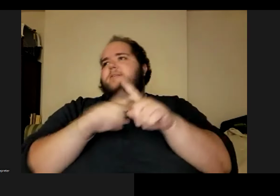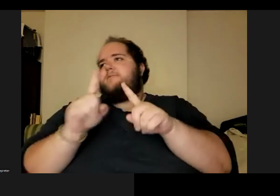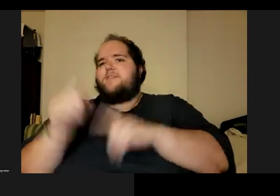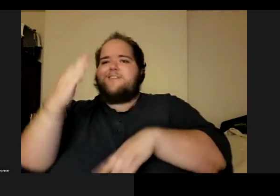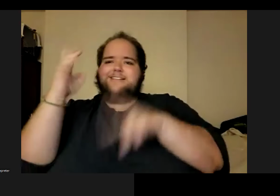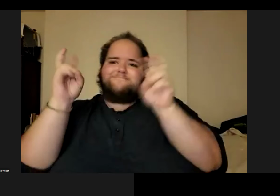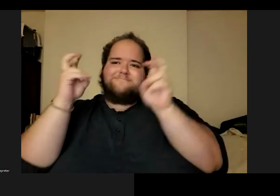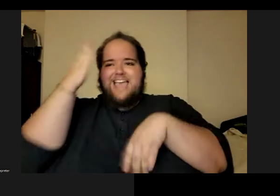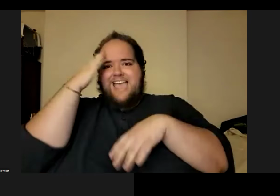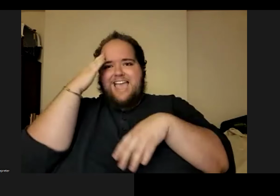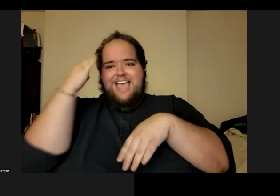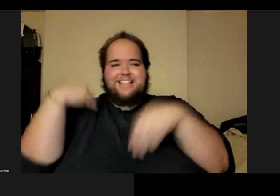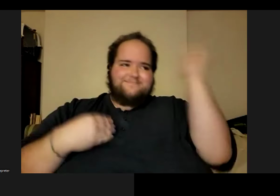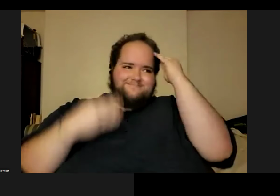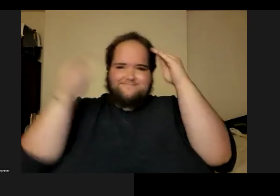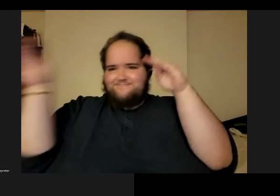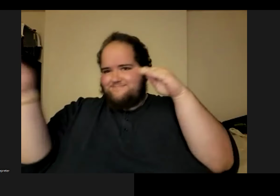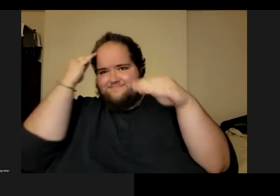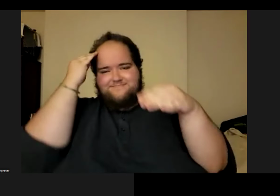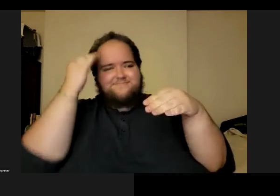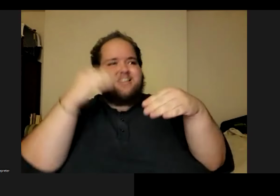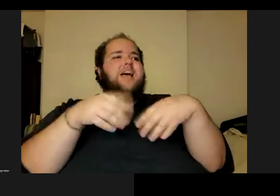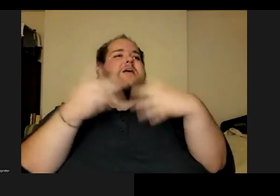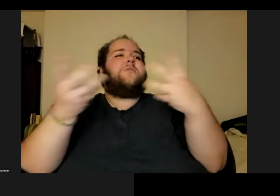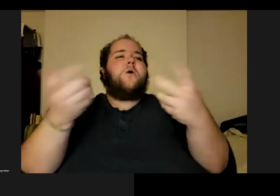And we're just kind of paring it down to it